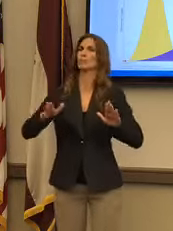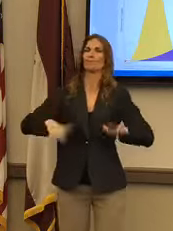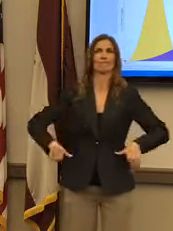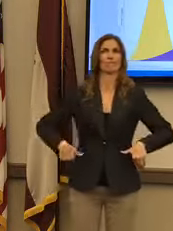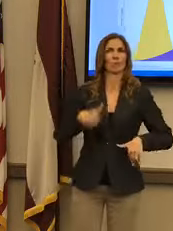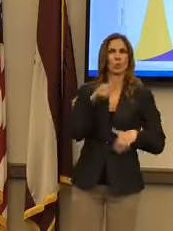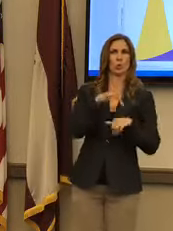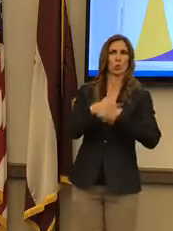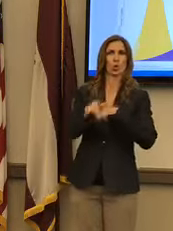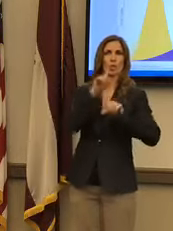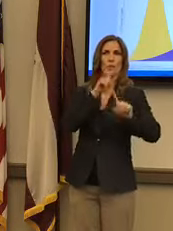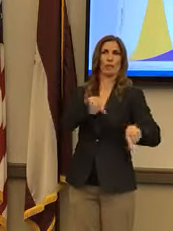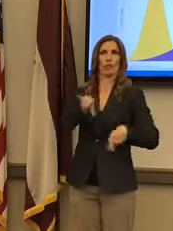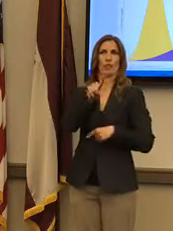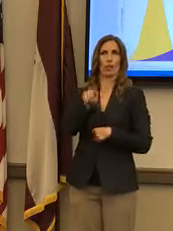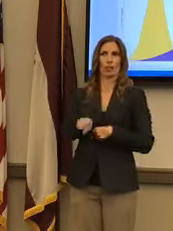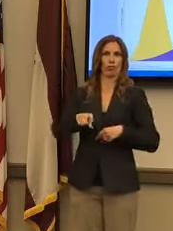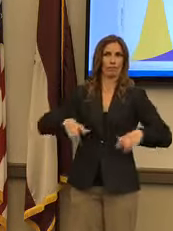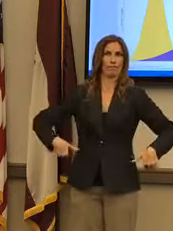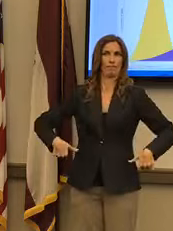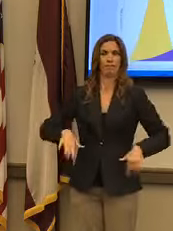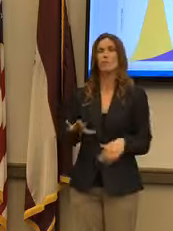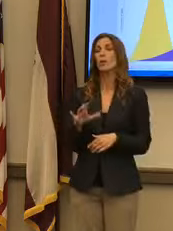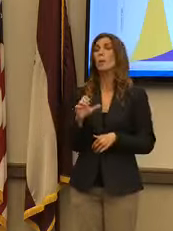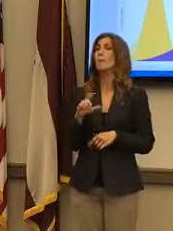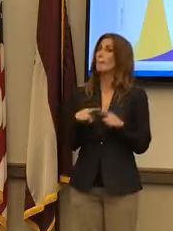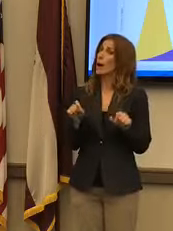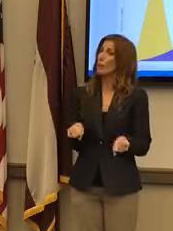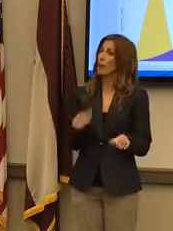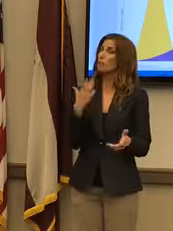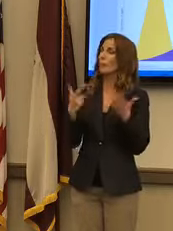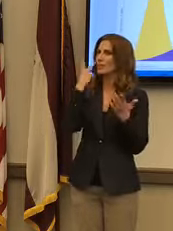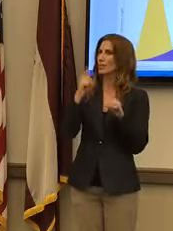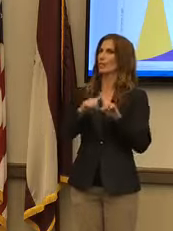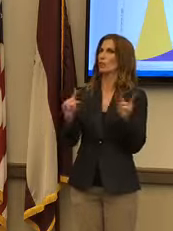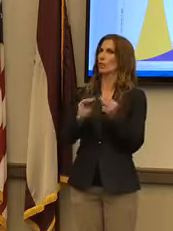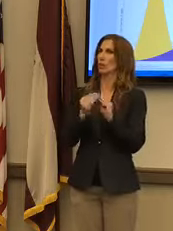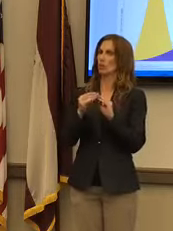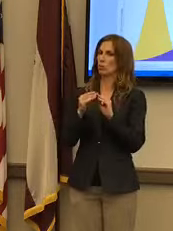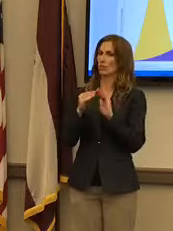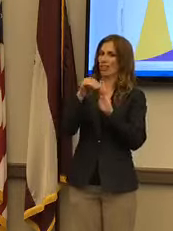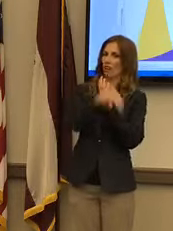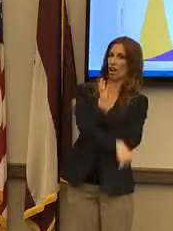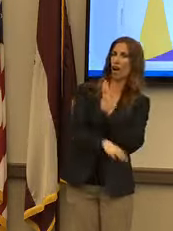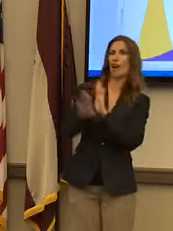that question but it's possible that we might and it's possible that